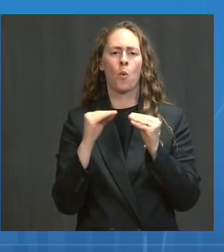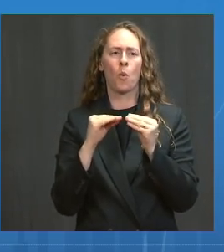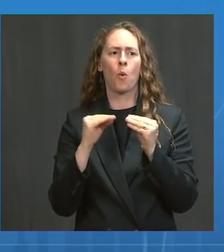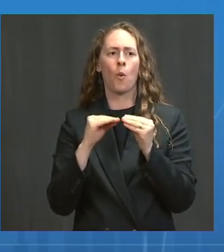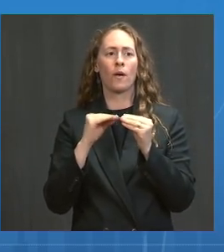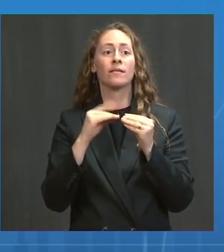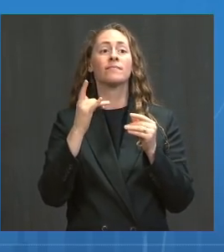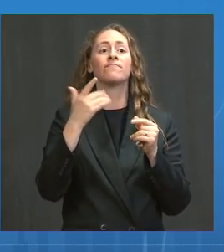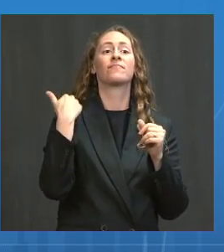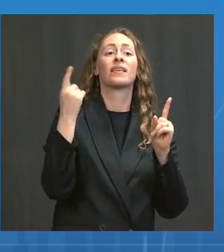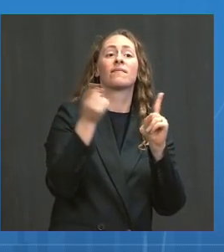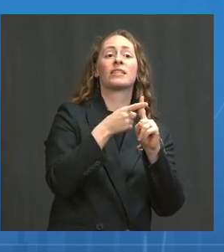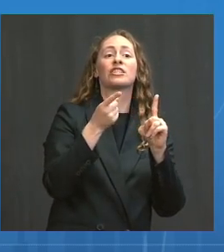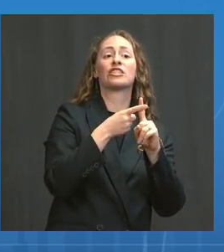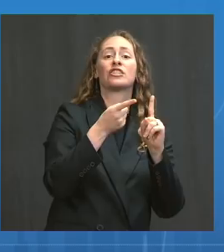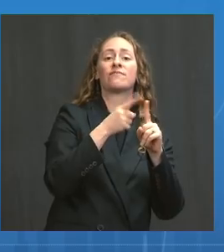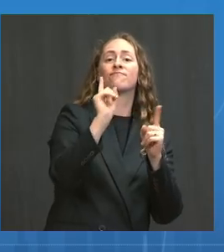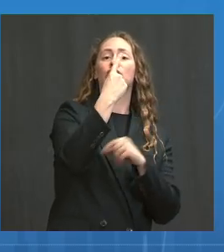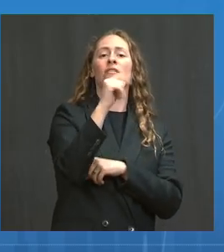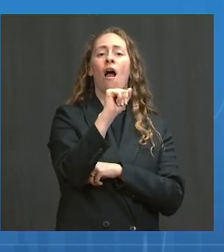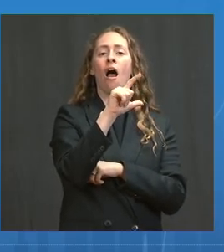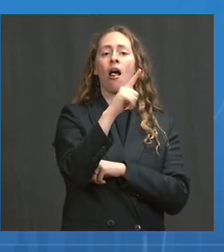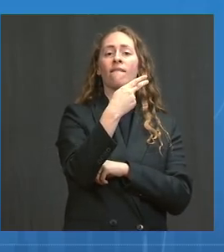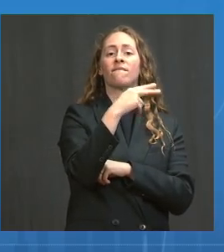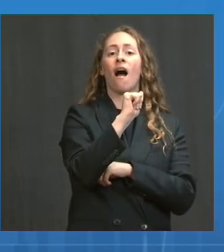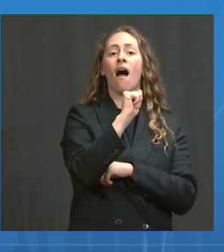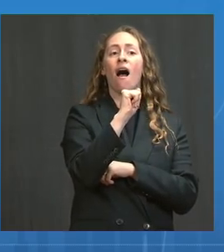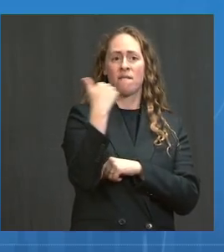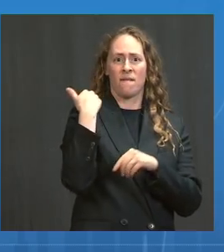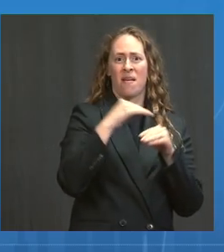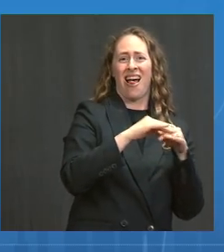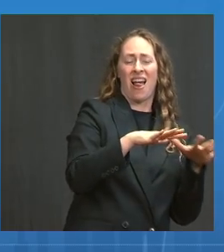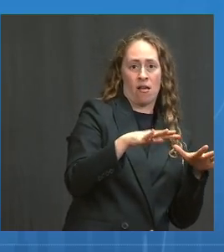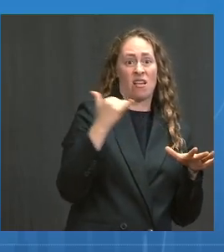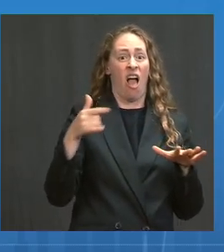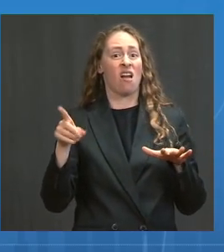An estimated 25 percent of all reported SARS-CoV-2